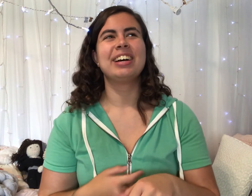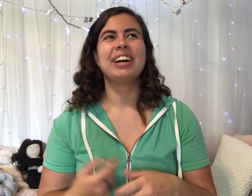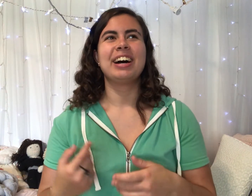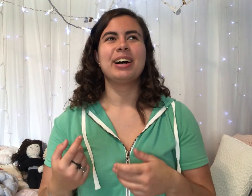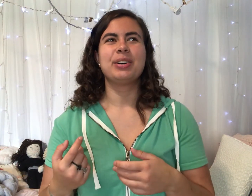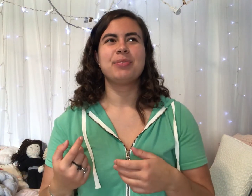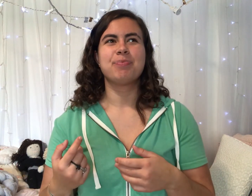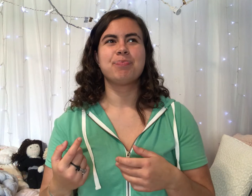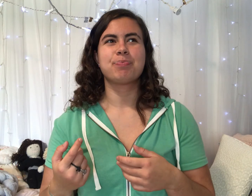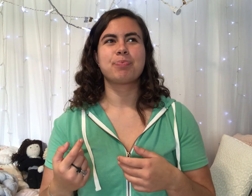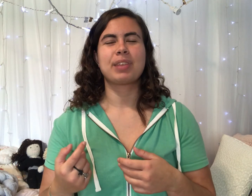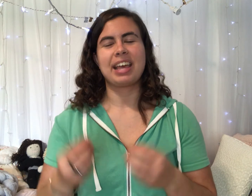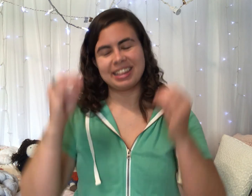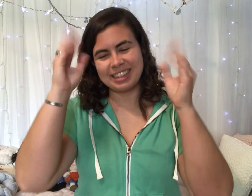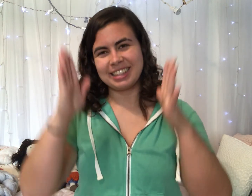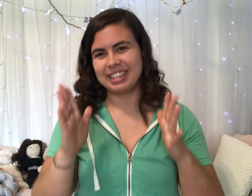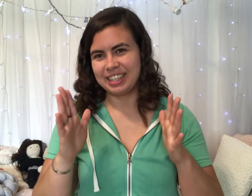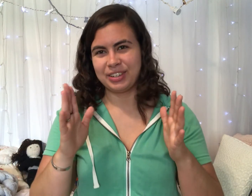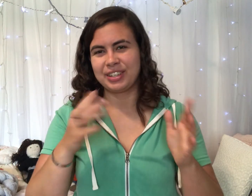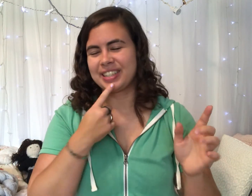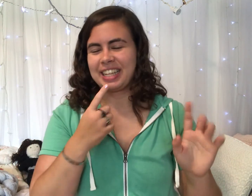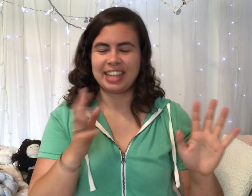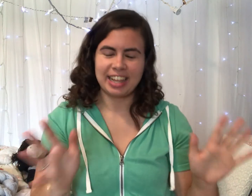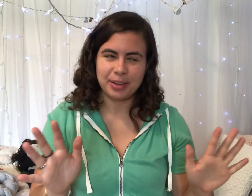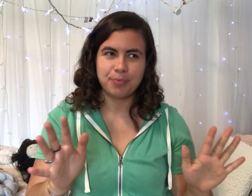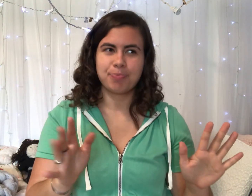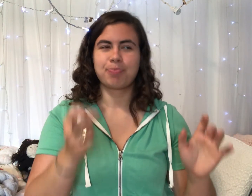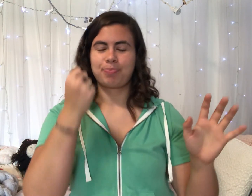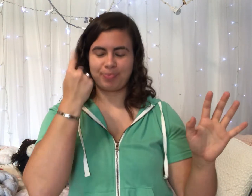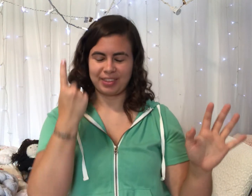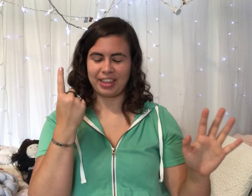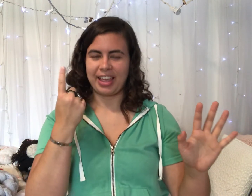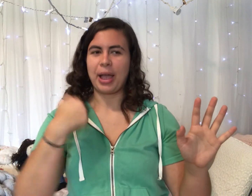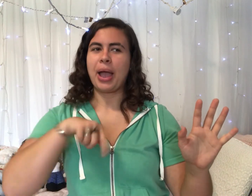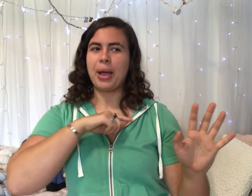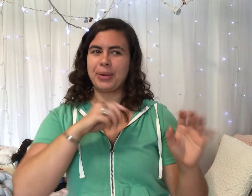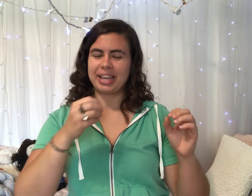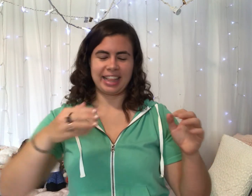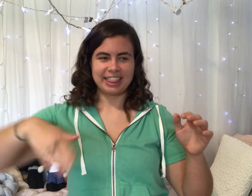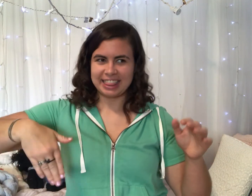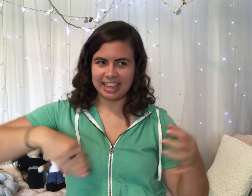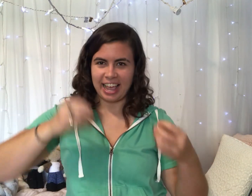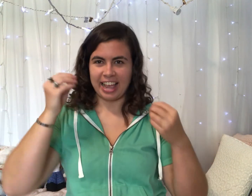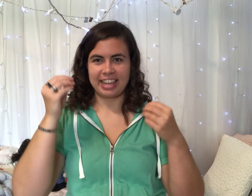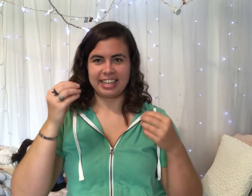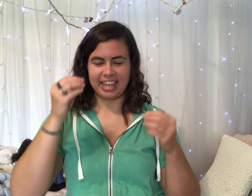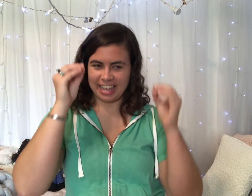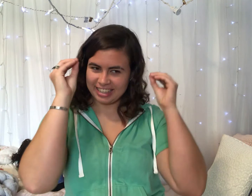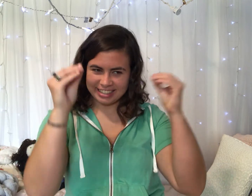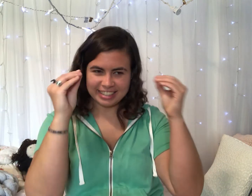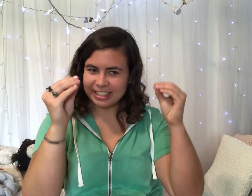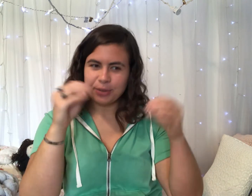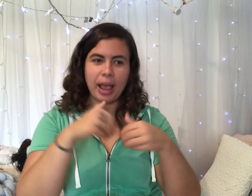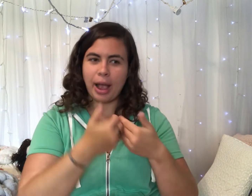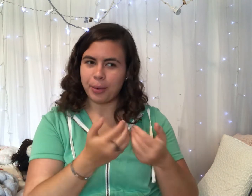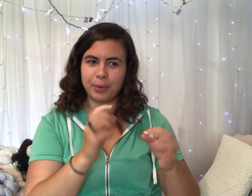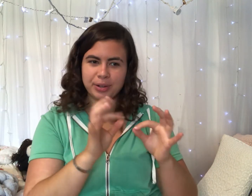The teachers said they know they haven't taught us anything about how to interpret yet